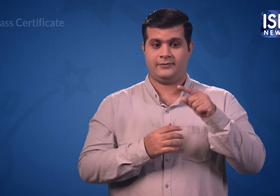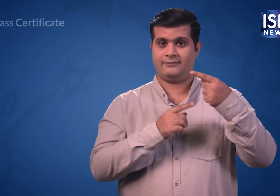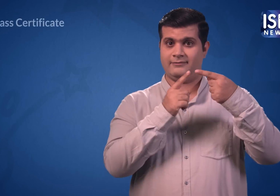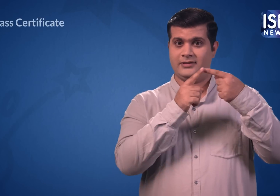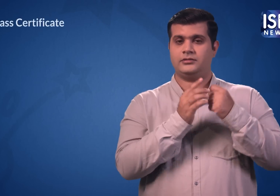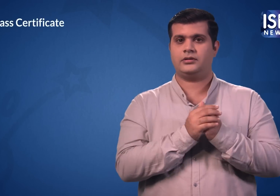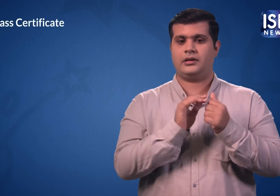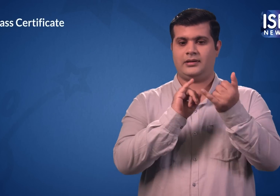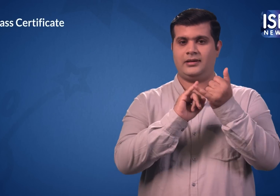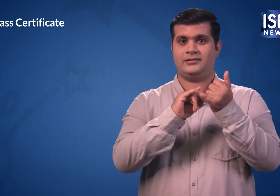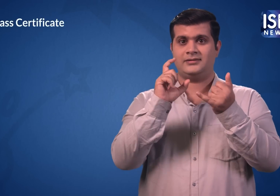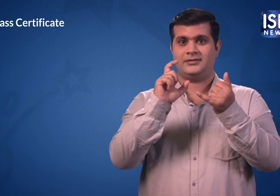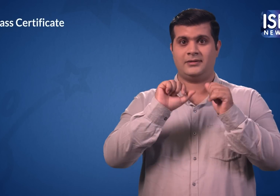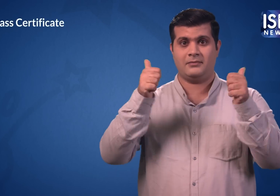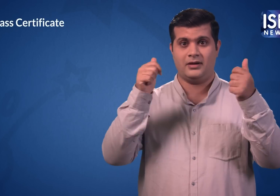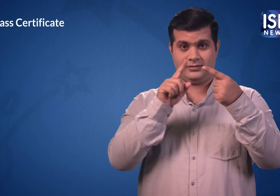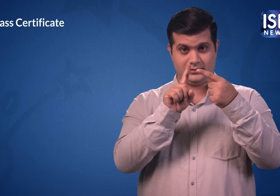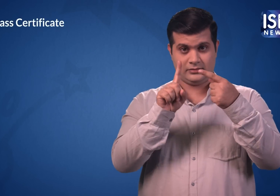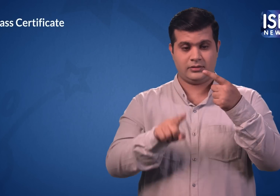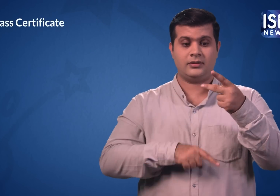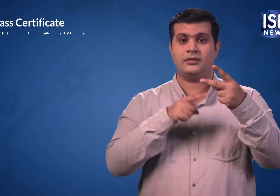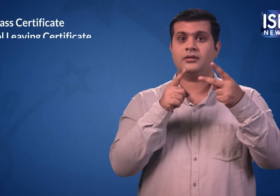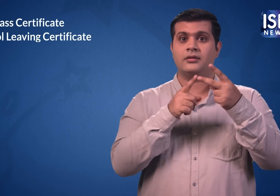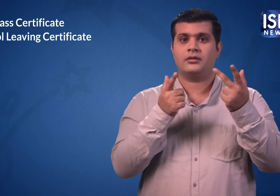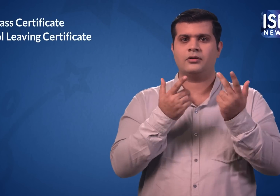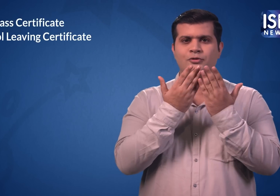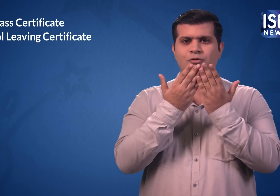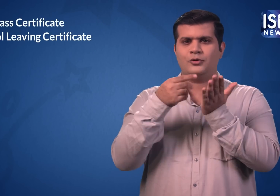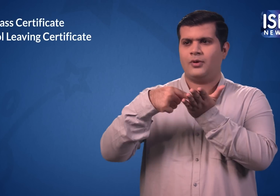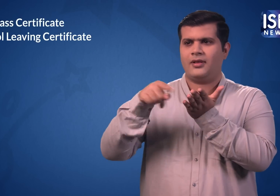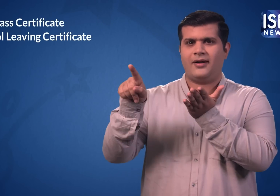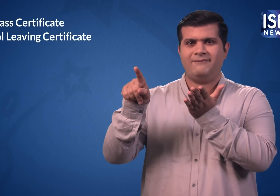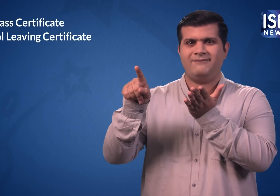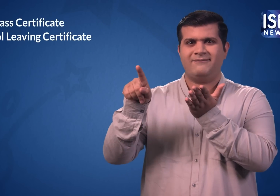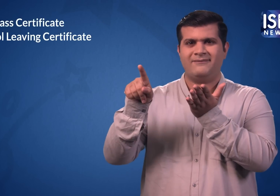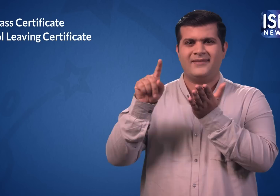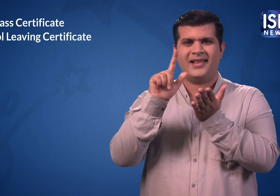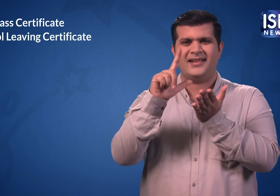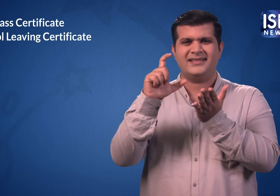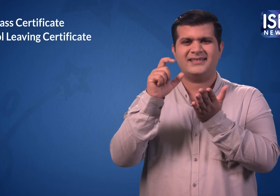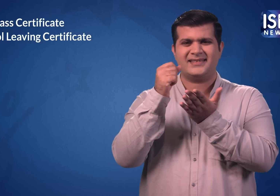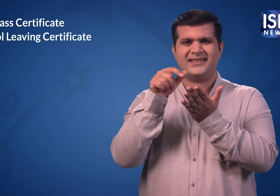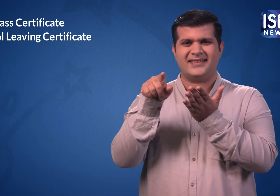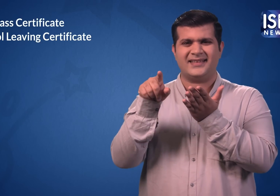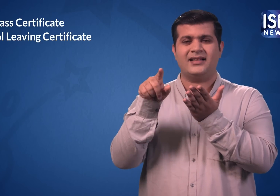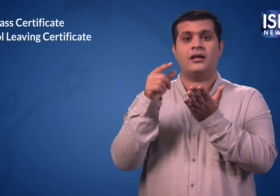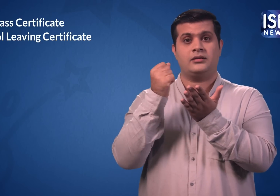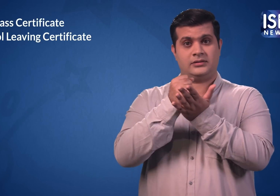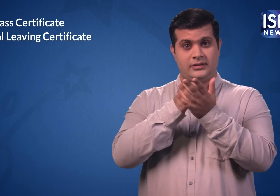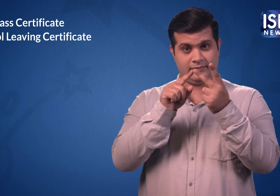1. SSC pass Certificate. 2. School leaving certificate